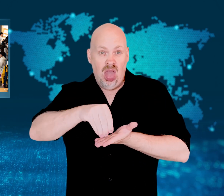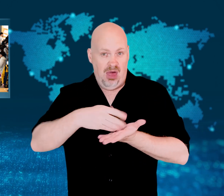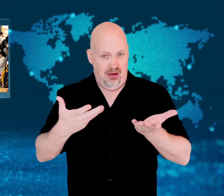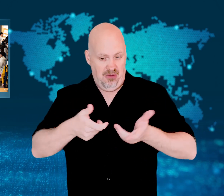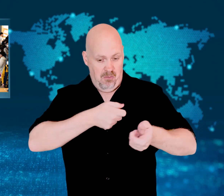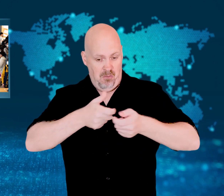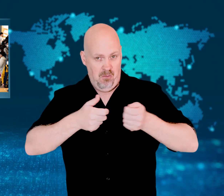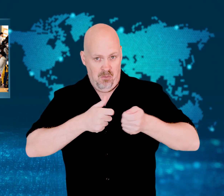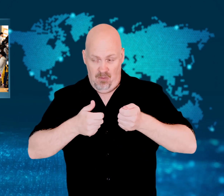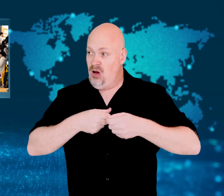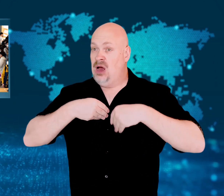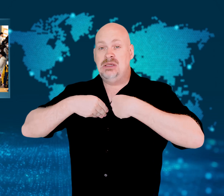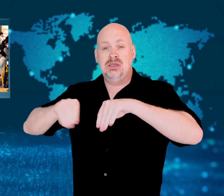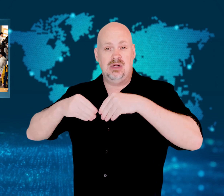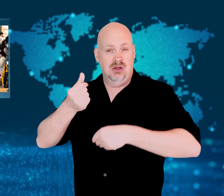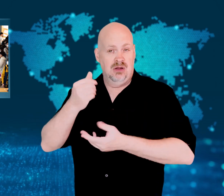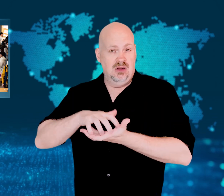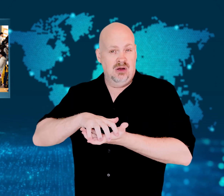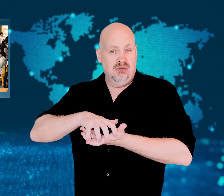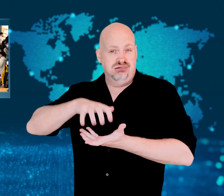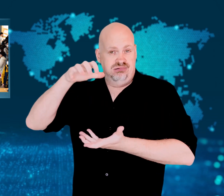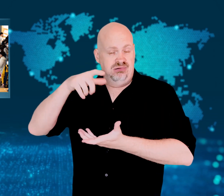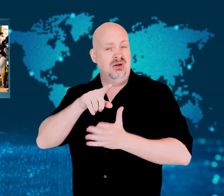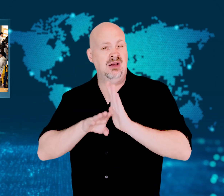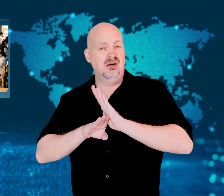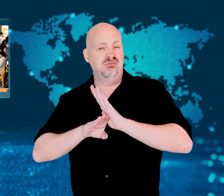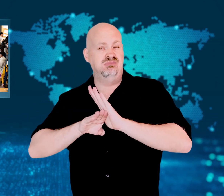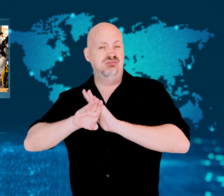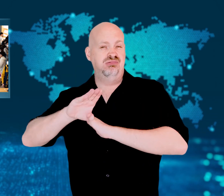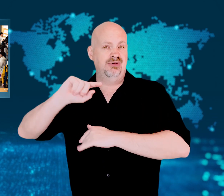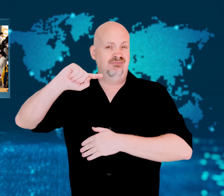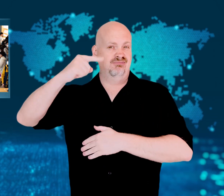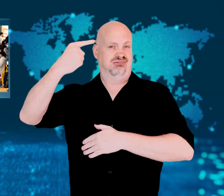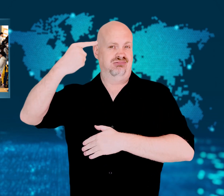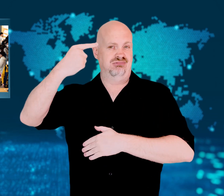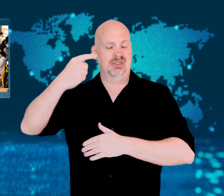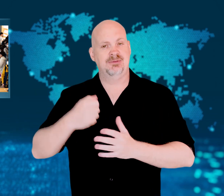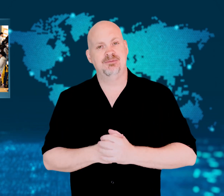to tap in shallow waters and onshore.